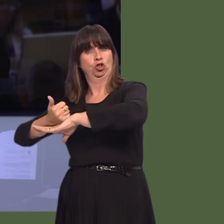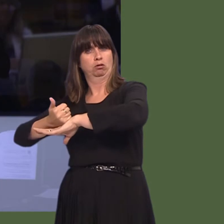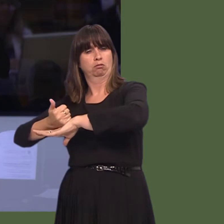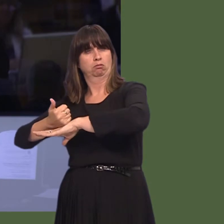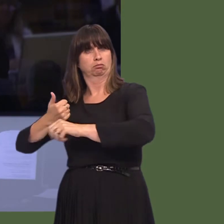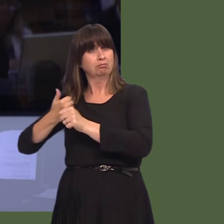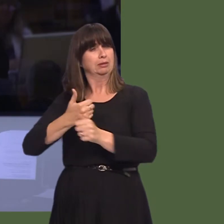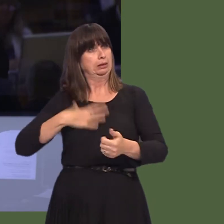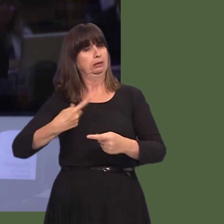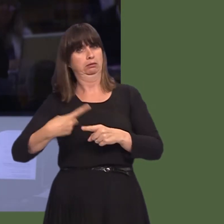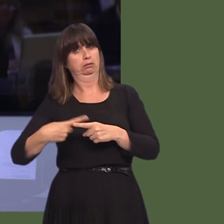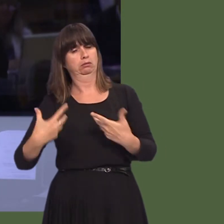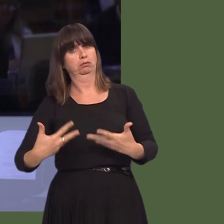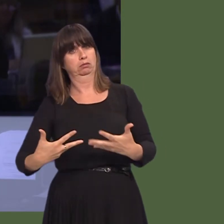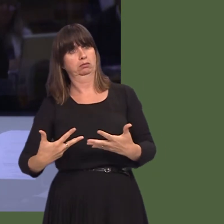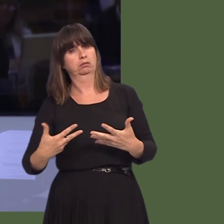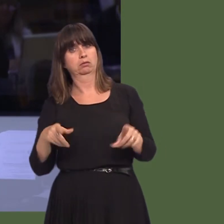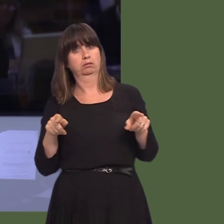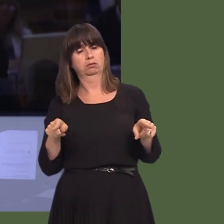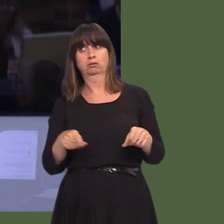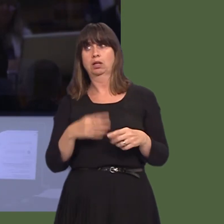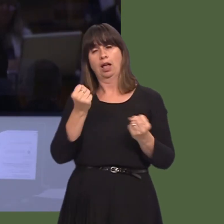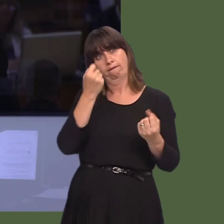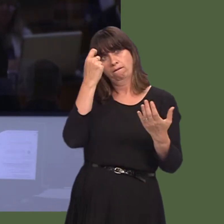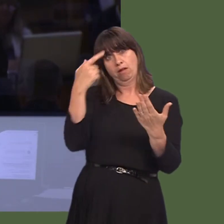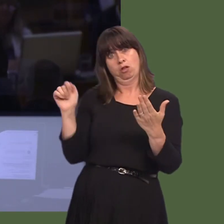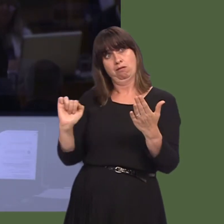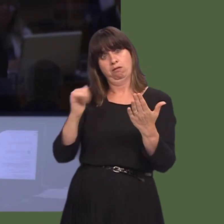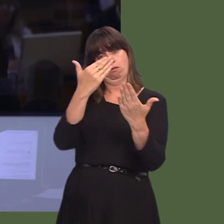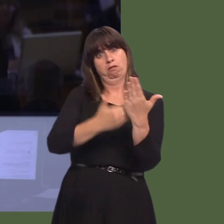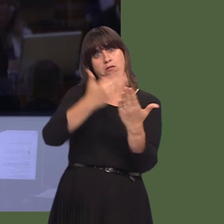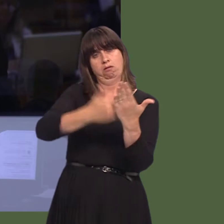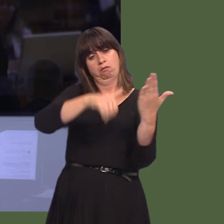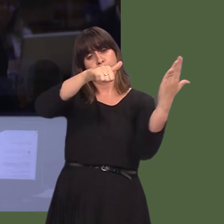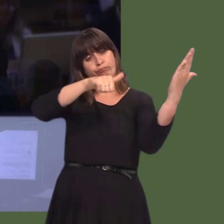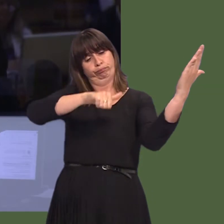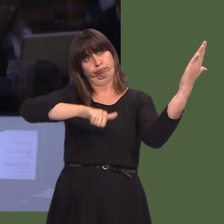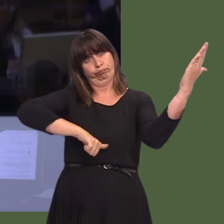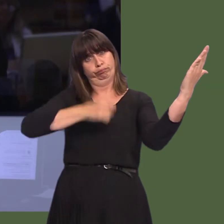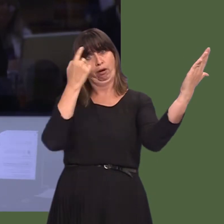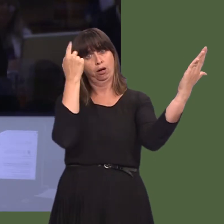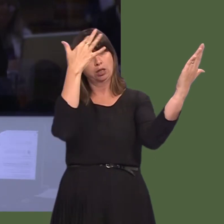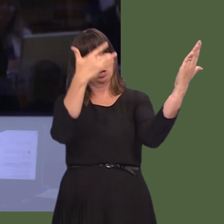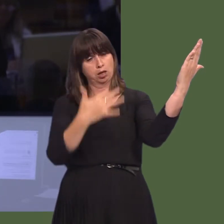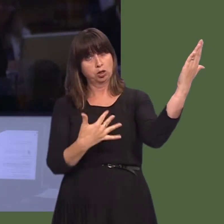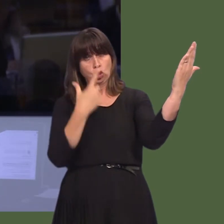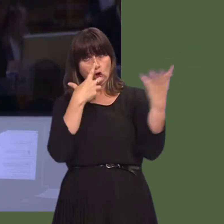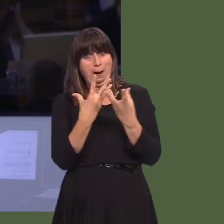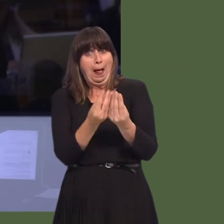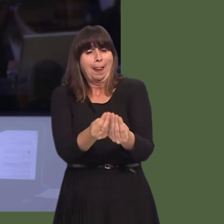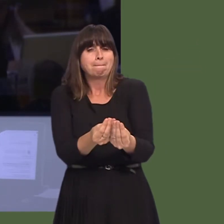a year with immediate effect, alongside similar proposals in a list of ideas that would, finally,